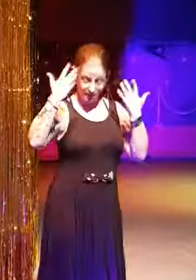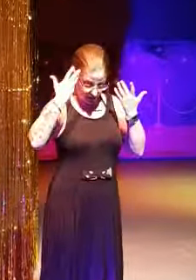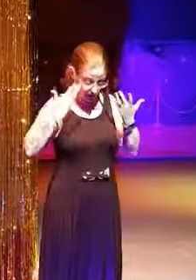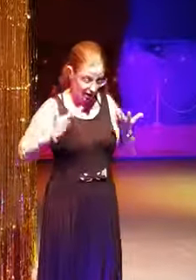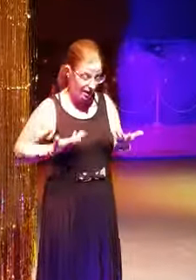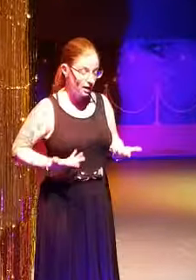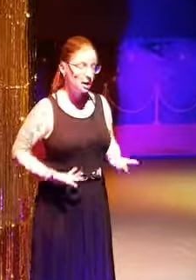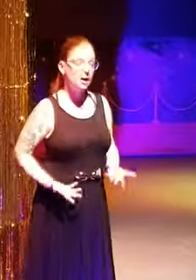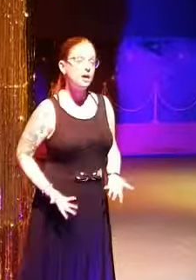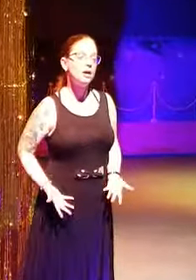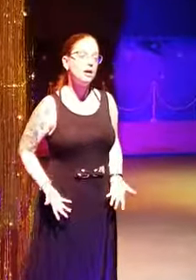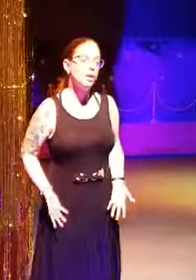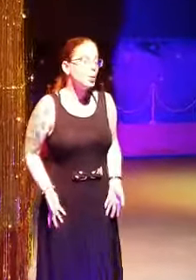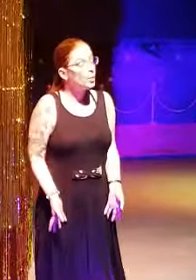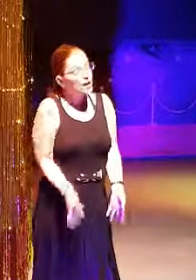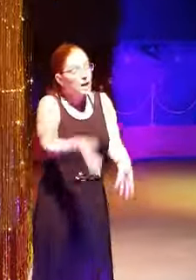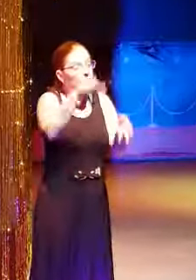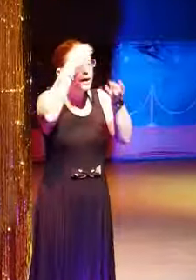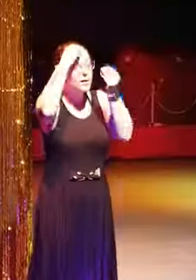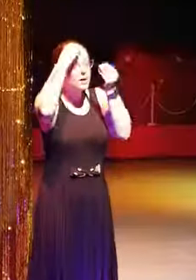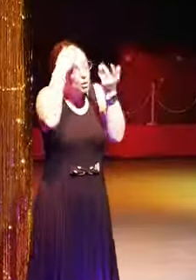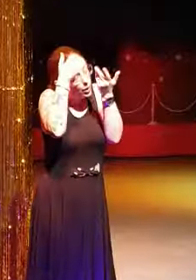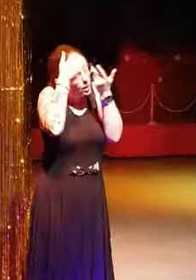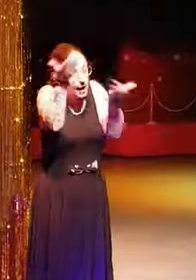Look at me now, will I ever learn?